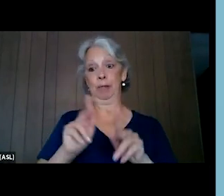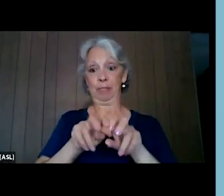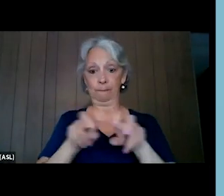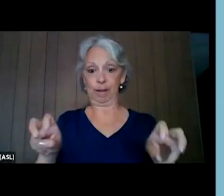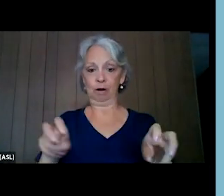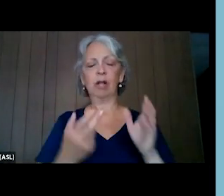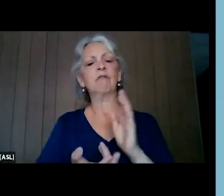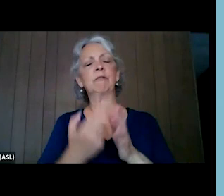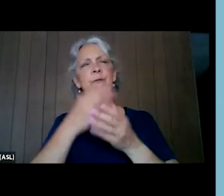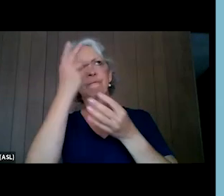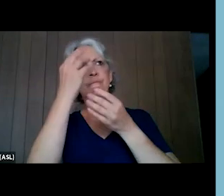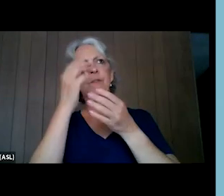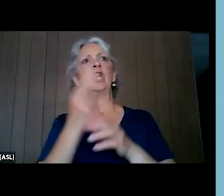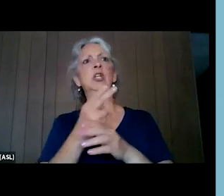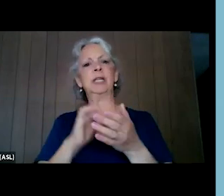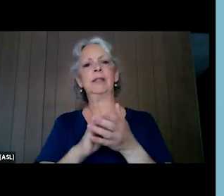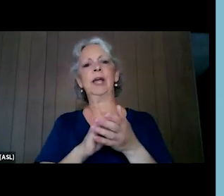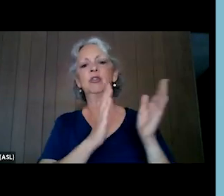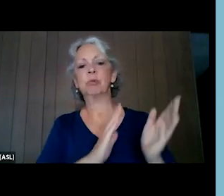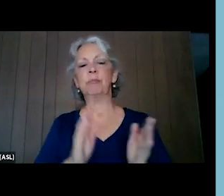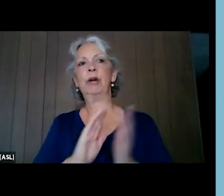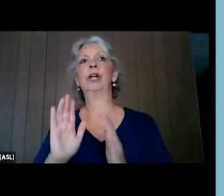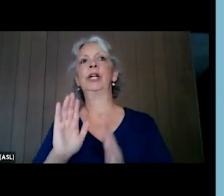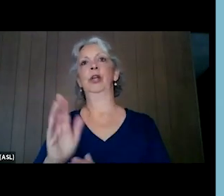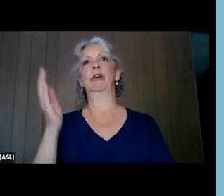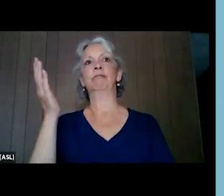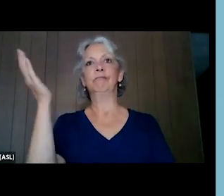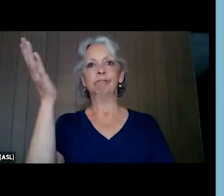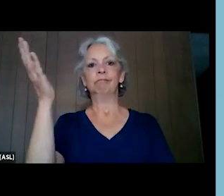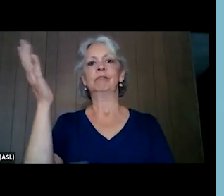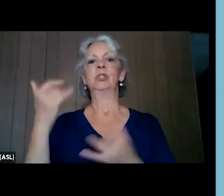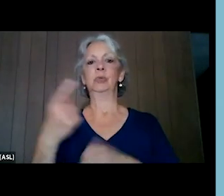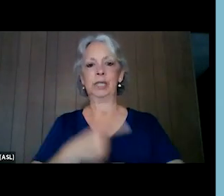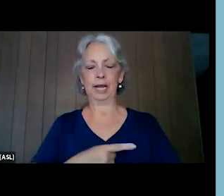they used that in their preparation for the panel discussion as part of today's session.